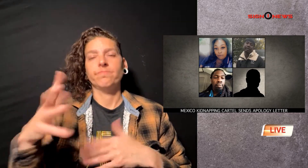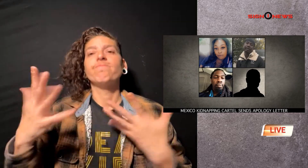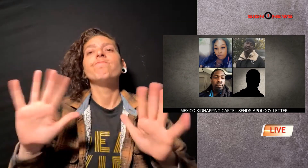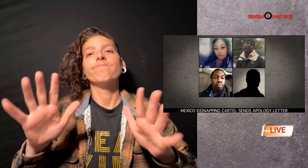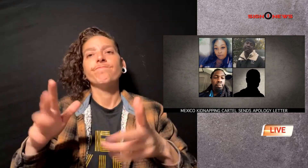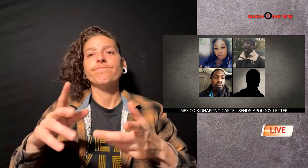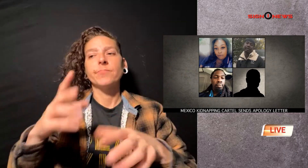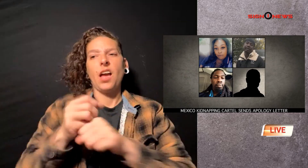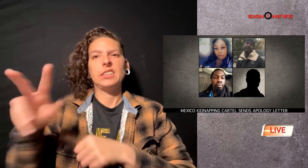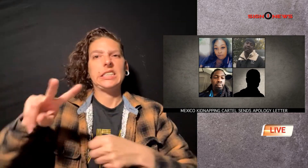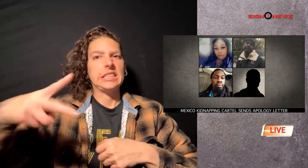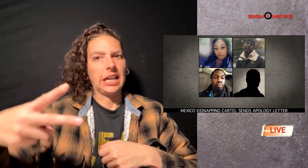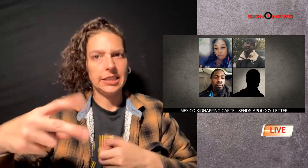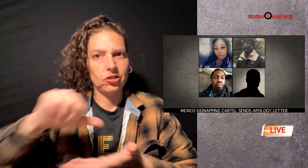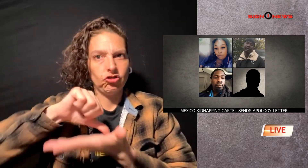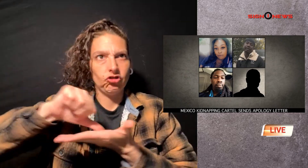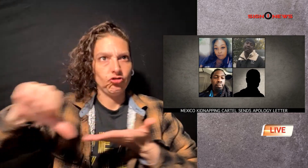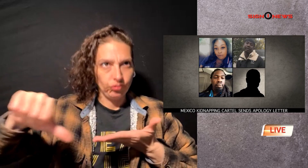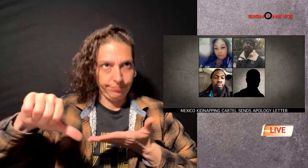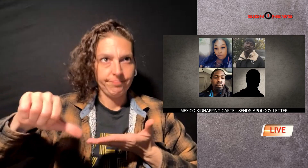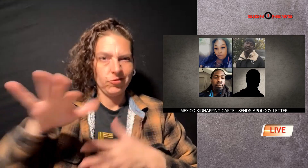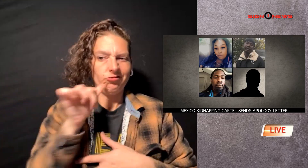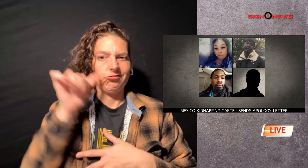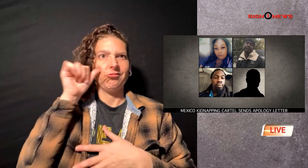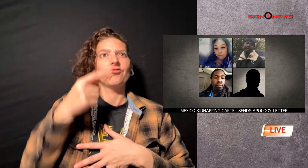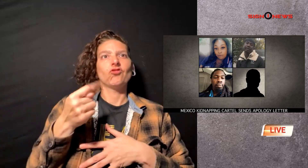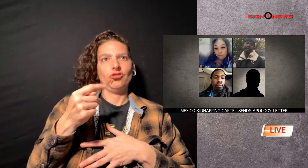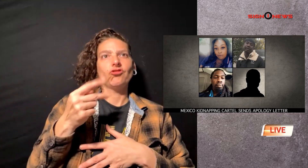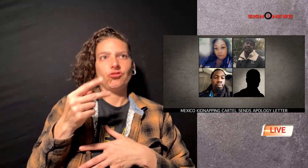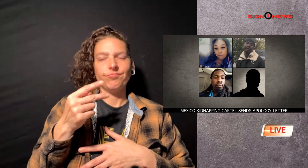Eric Williams underwent his second surgery Thursday